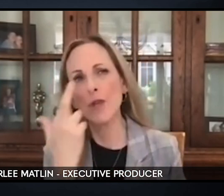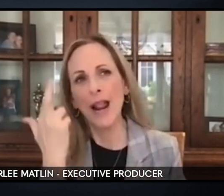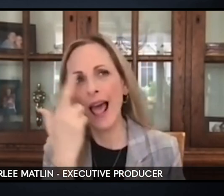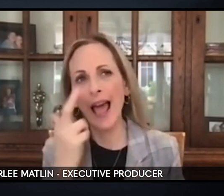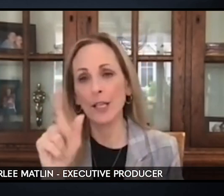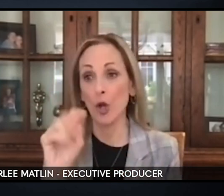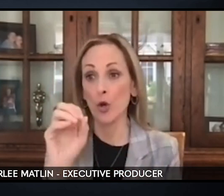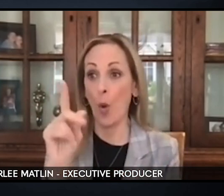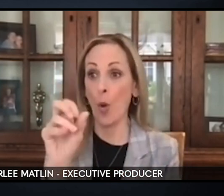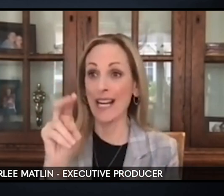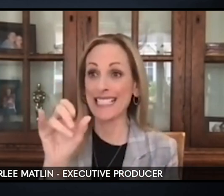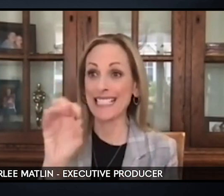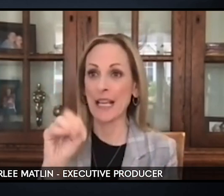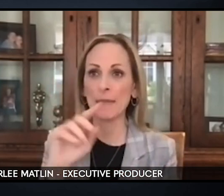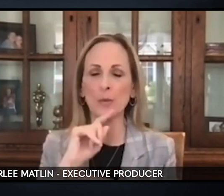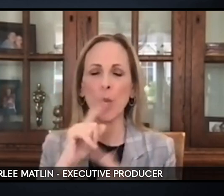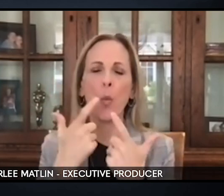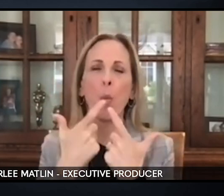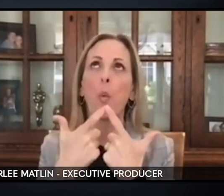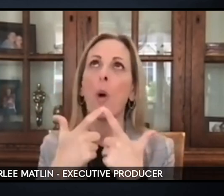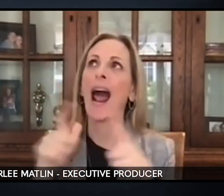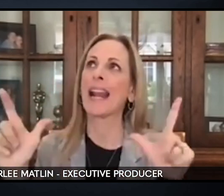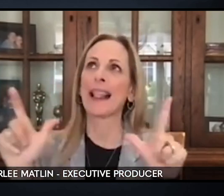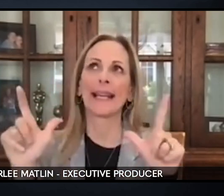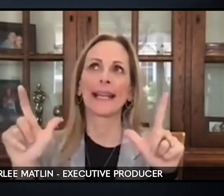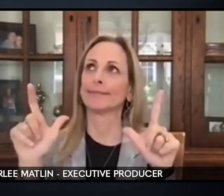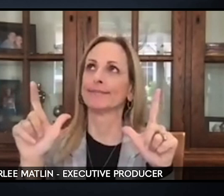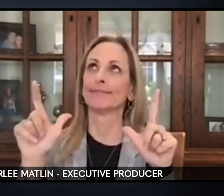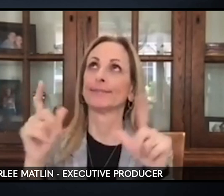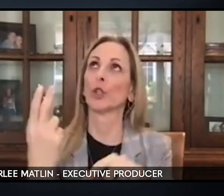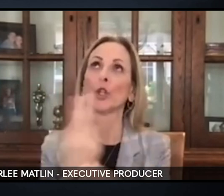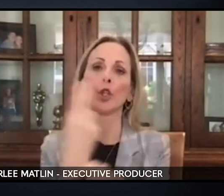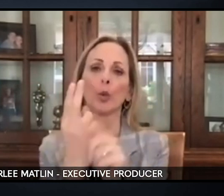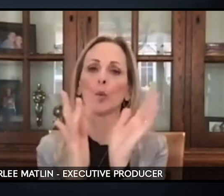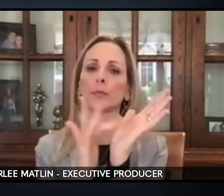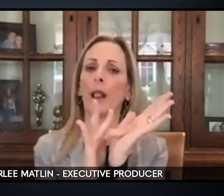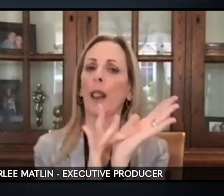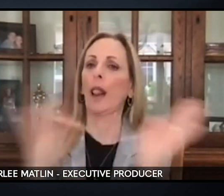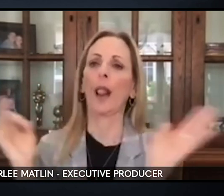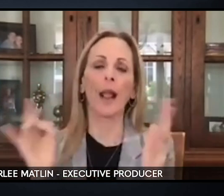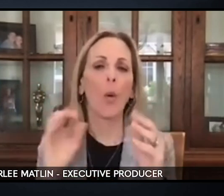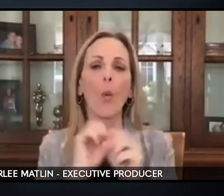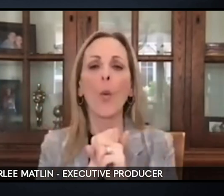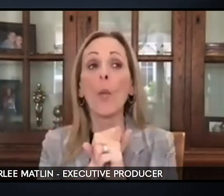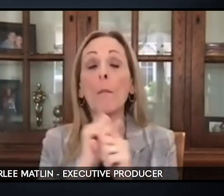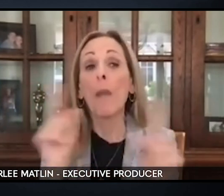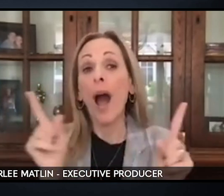lot of people don't understand or realize that tokenism is rampant and has